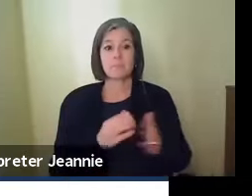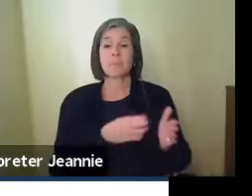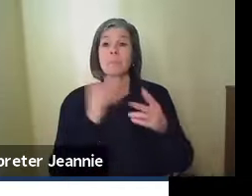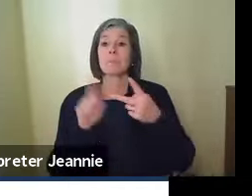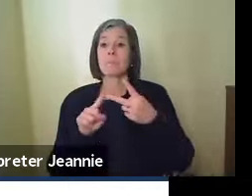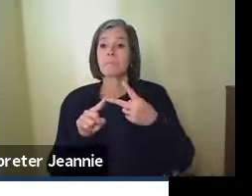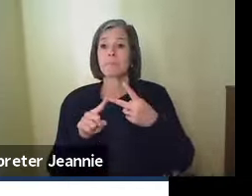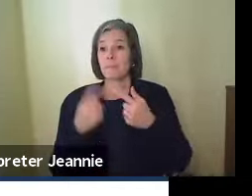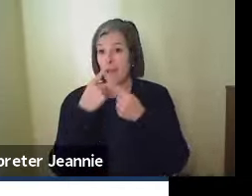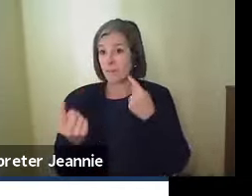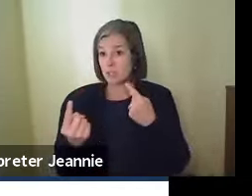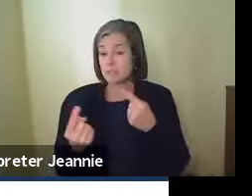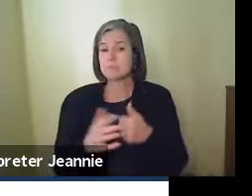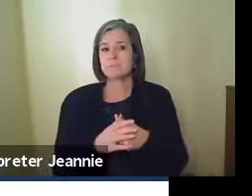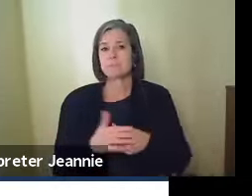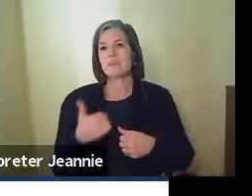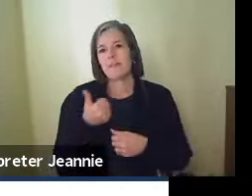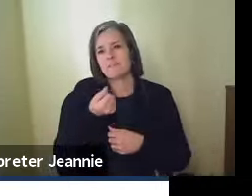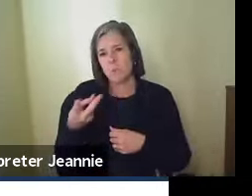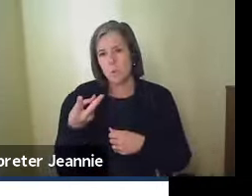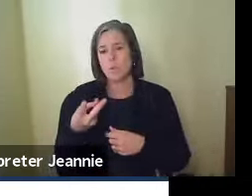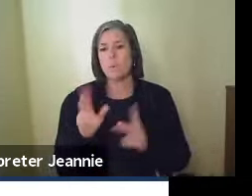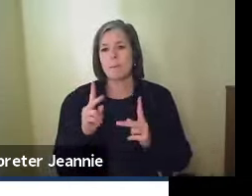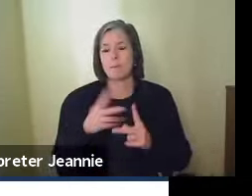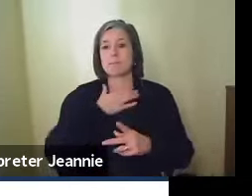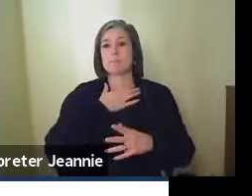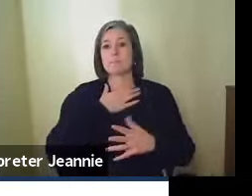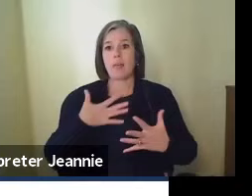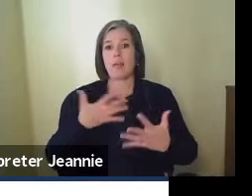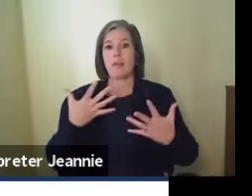a couple of cases of anaphalyxis severe allergic reaction when the